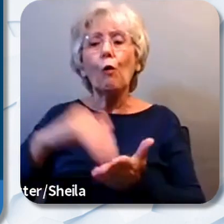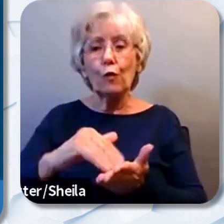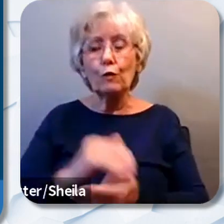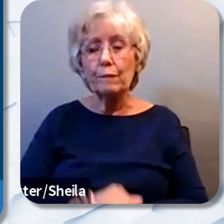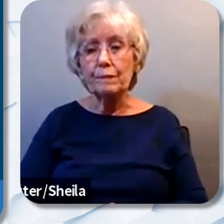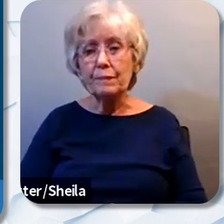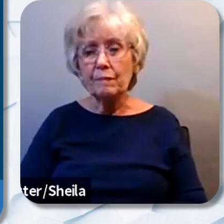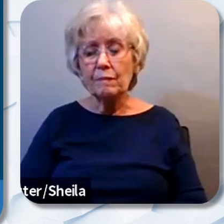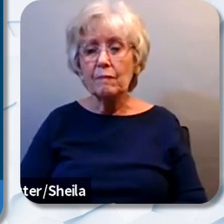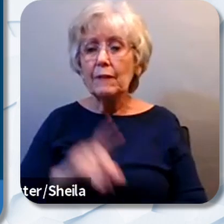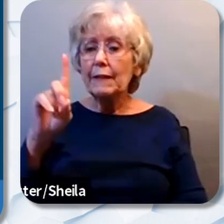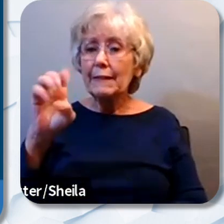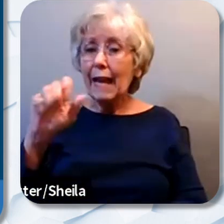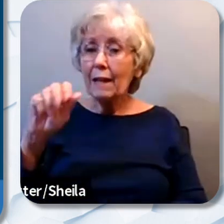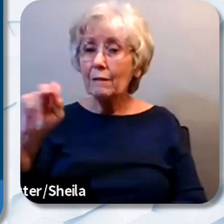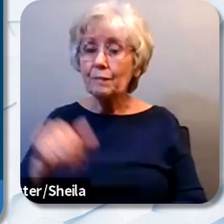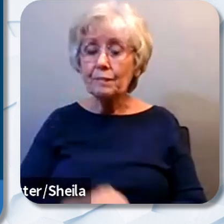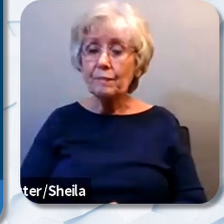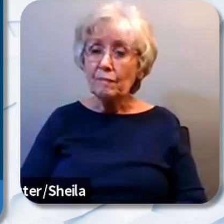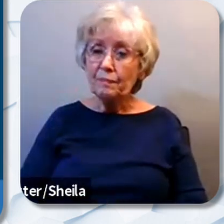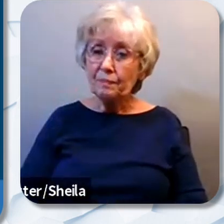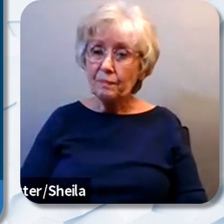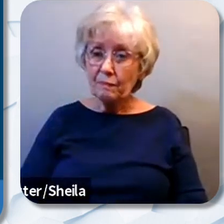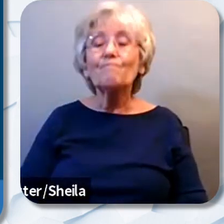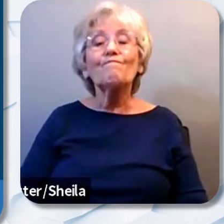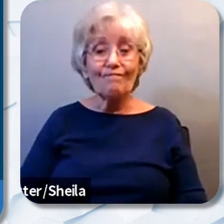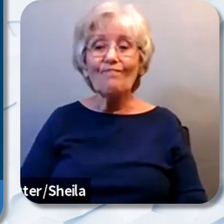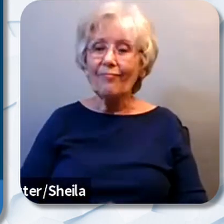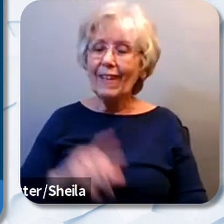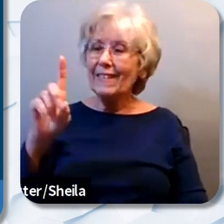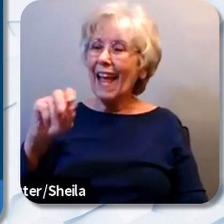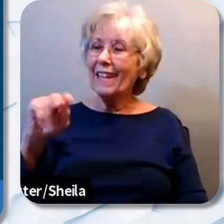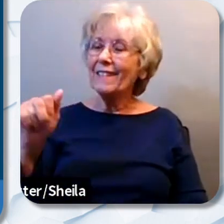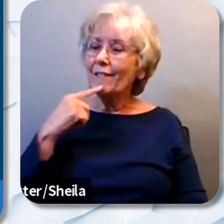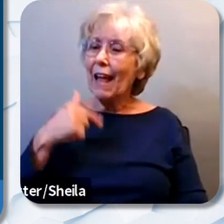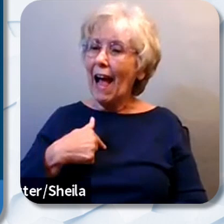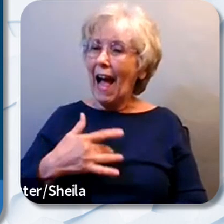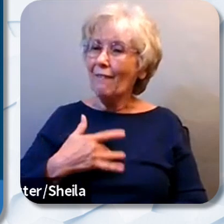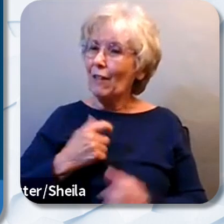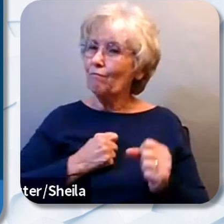At deanna. Deanna Mathies: Yeah I feel pretty passionately about this one.